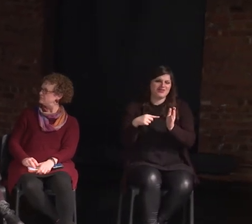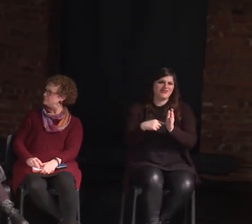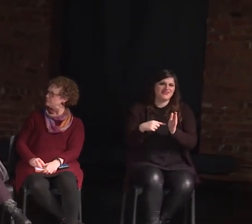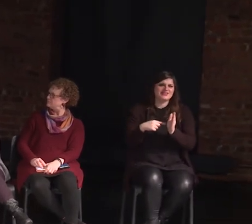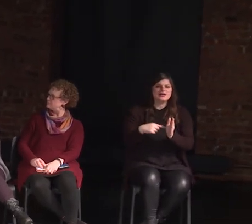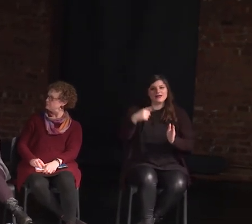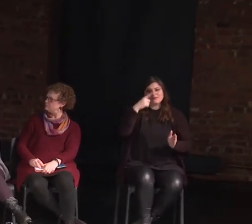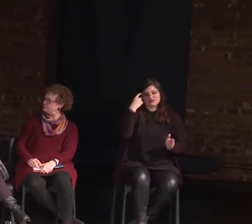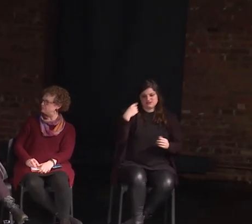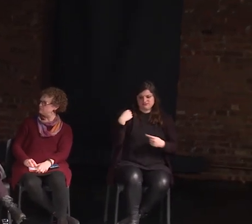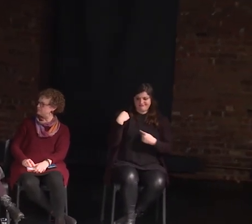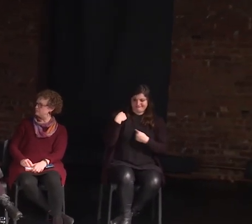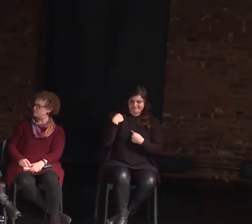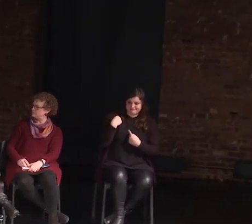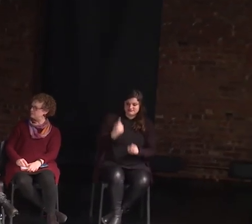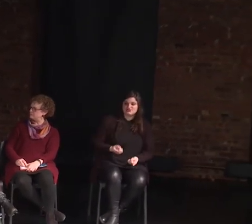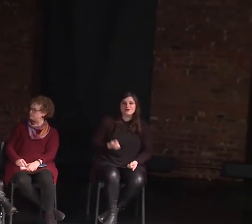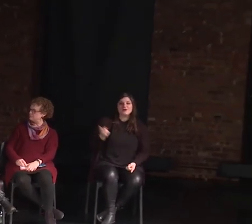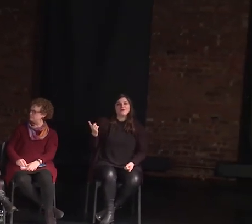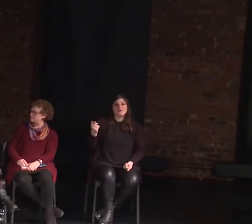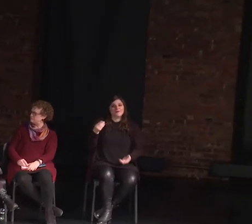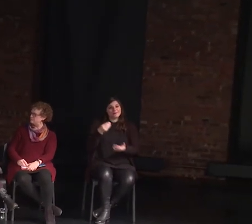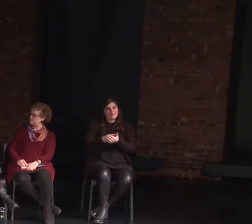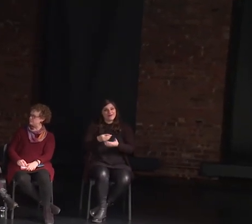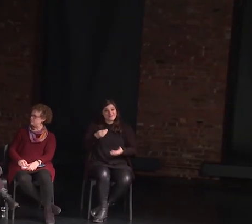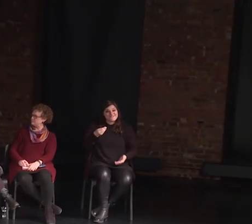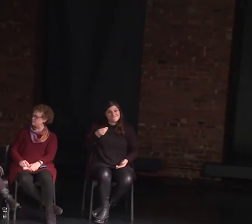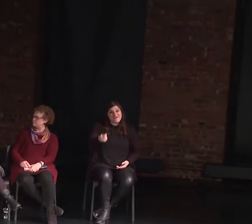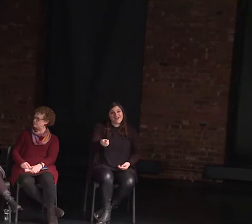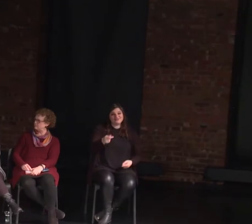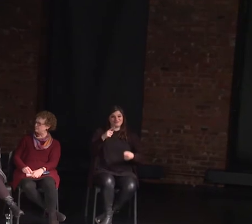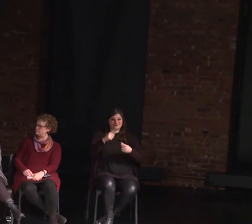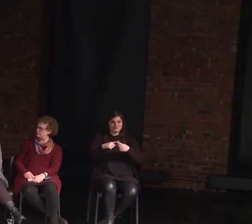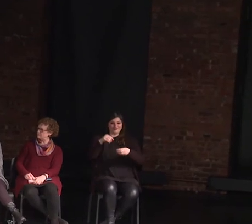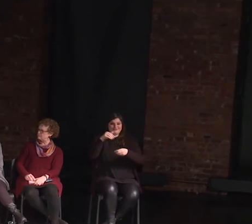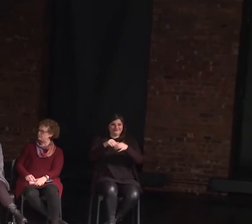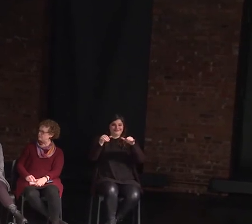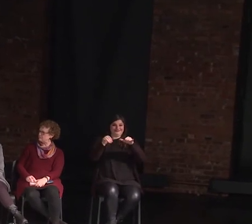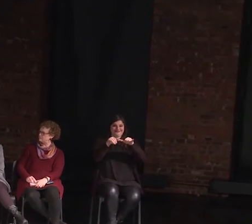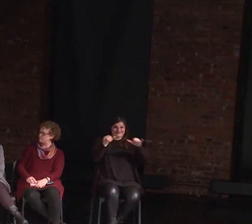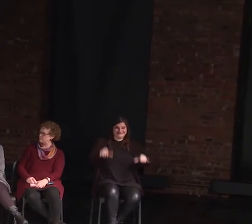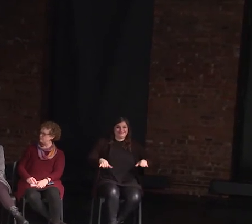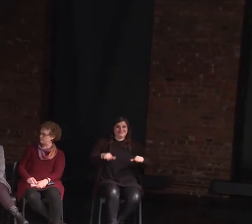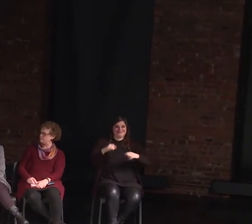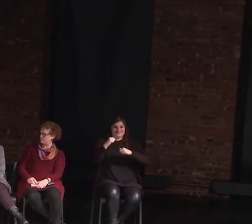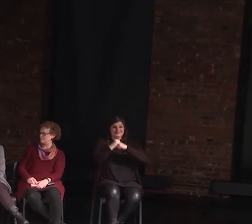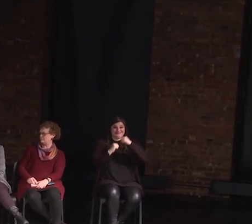funding this infrastructure not necessarily in anticipation of the #MeToo moment.